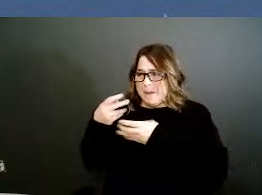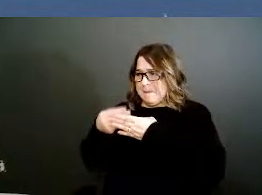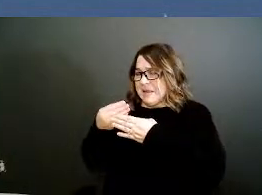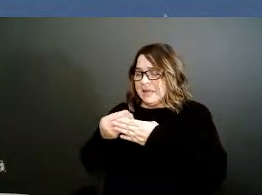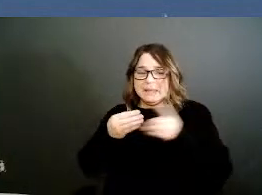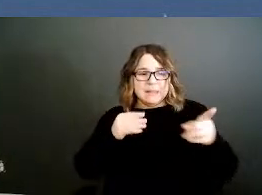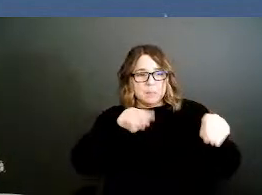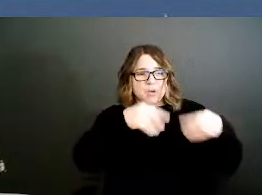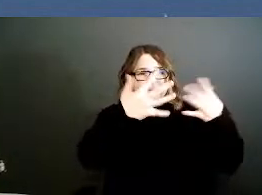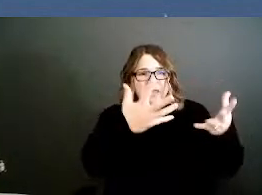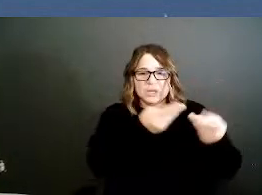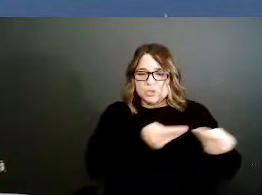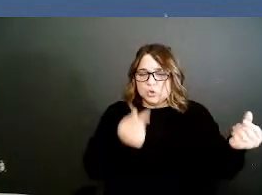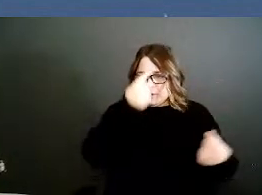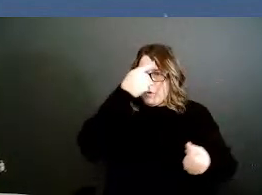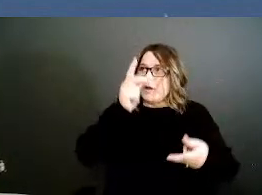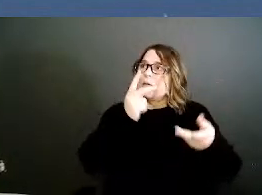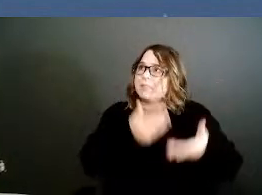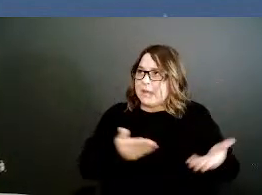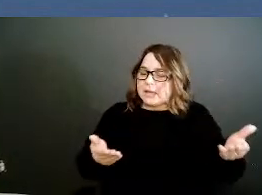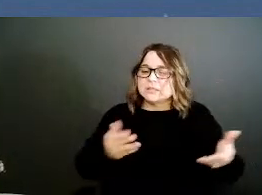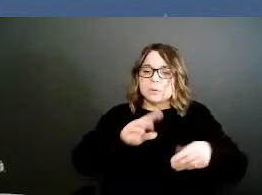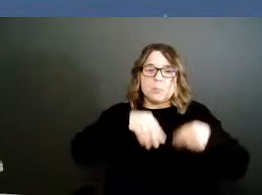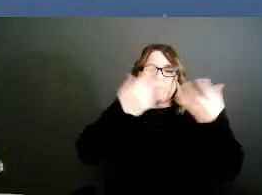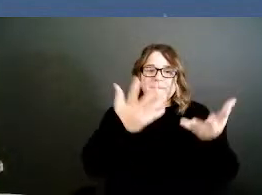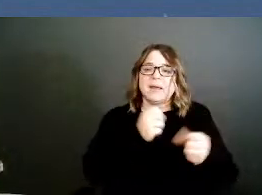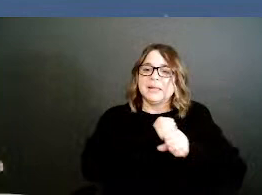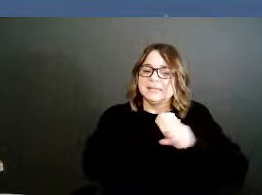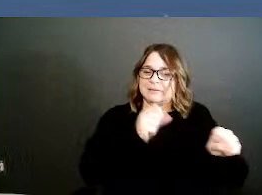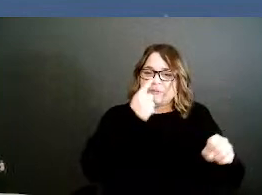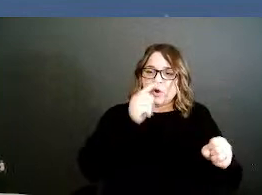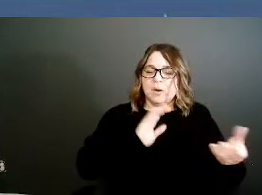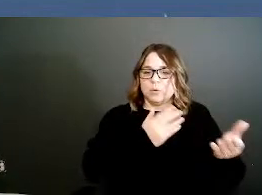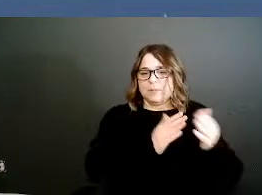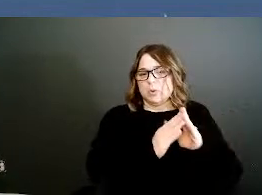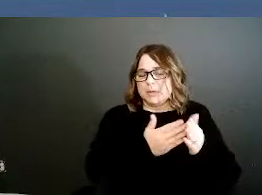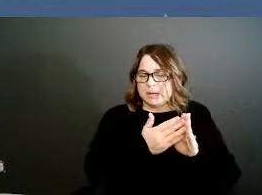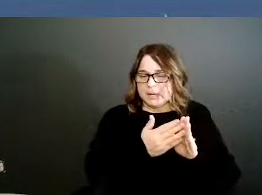THE CITY COUNCIL TO MOVE FORWARD WITH A BUDGET THAT STARTS REPAIRING THE DEEP HARM THAT OUR CITY HAS